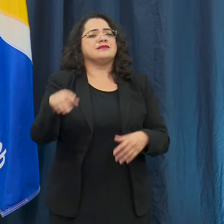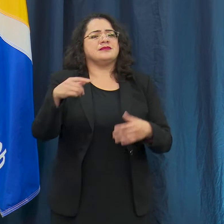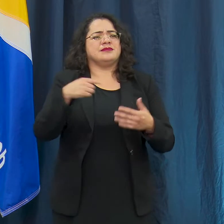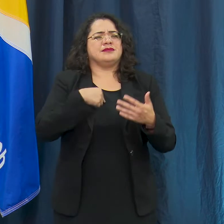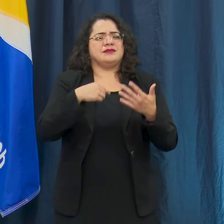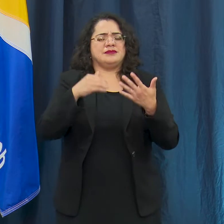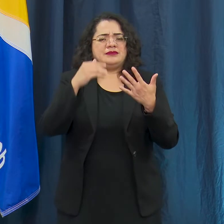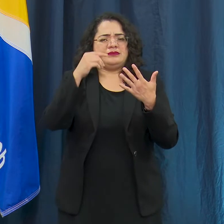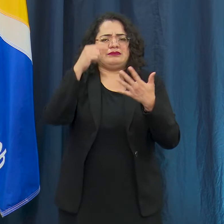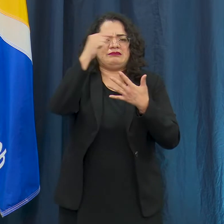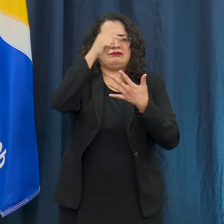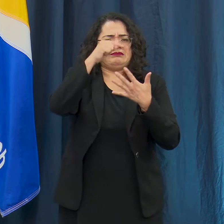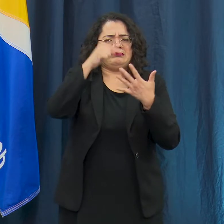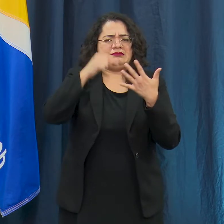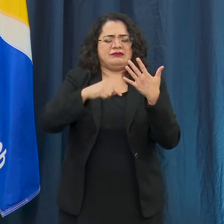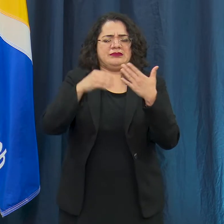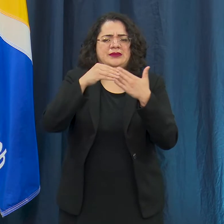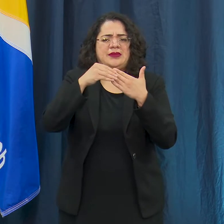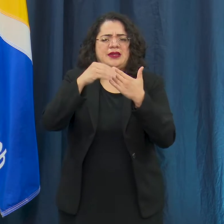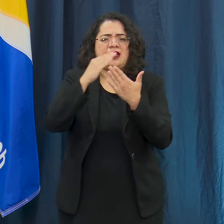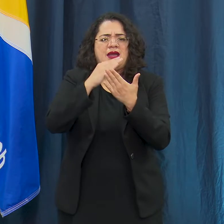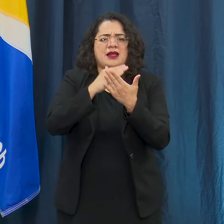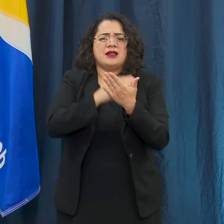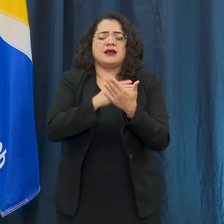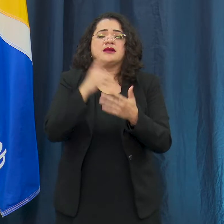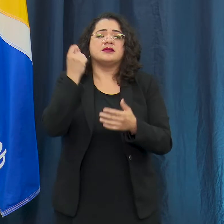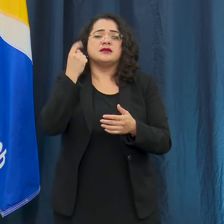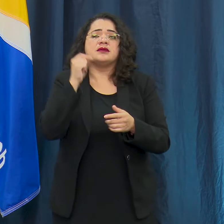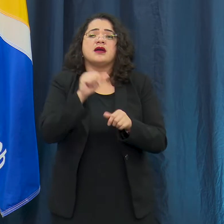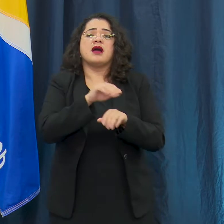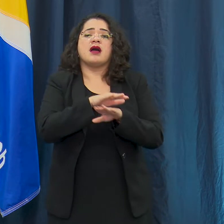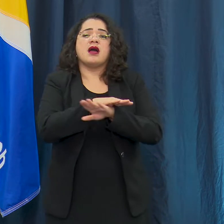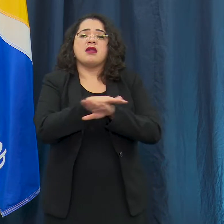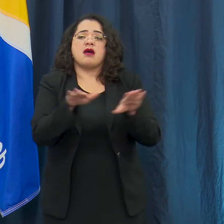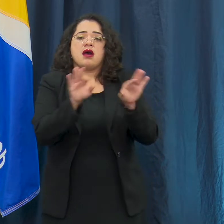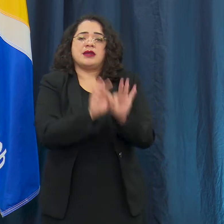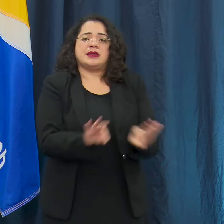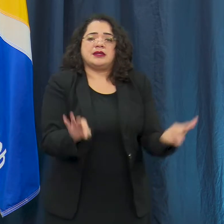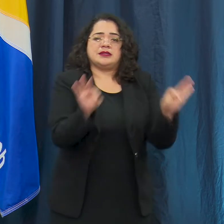guidelines that non-essential businesses must adhere to in order to reopen and